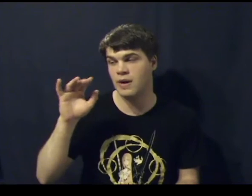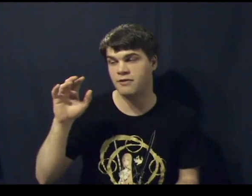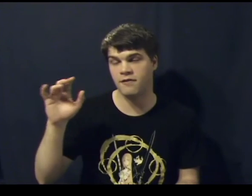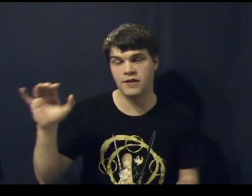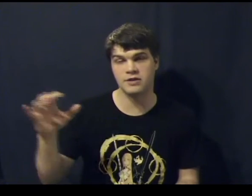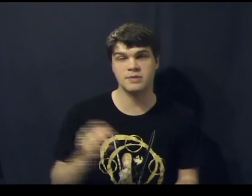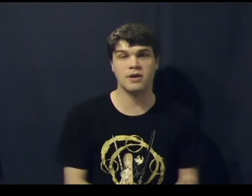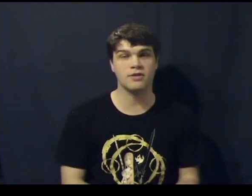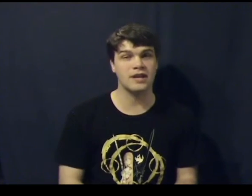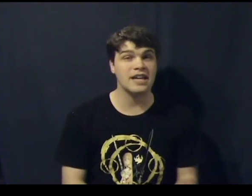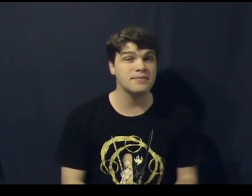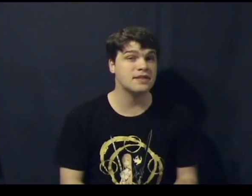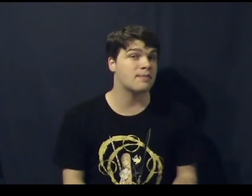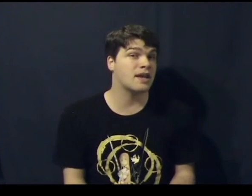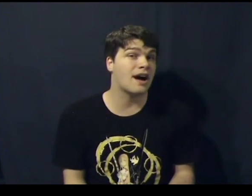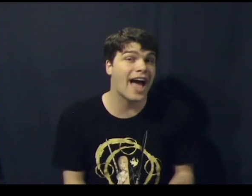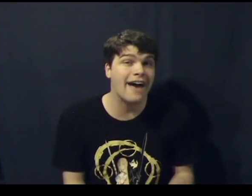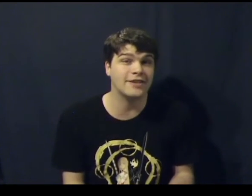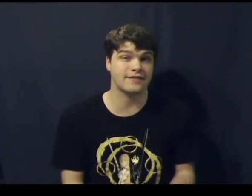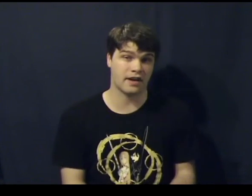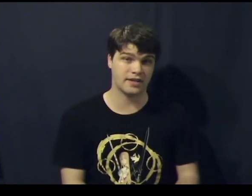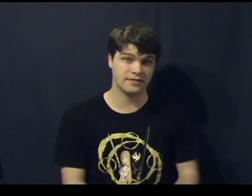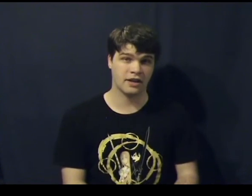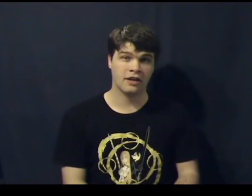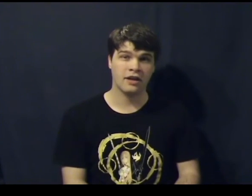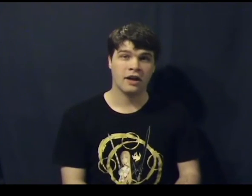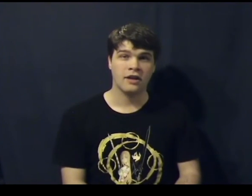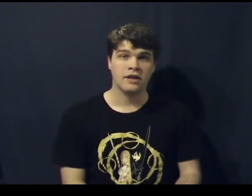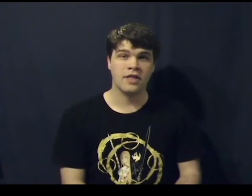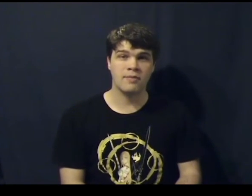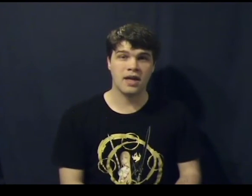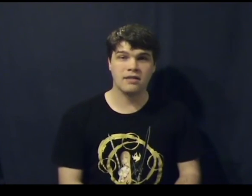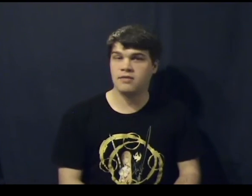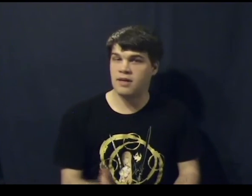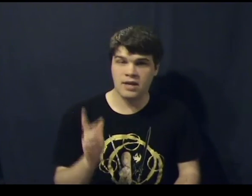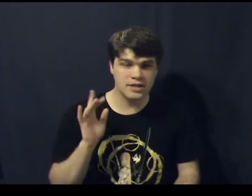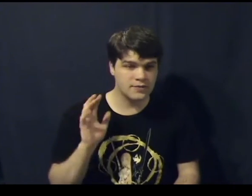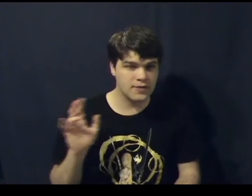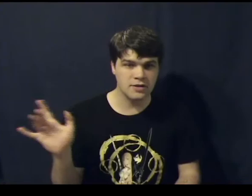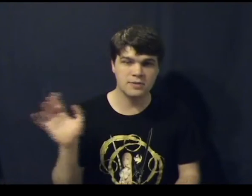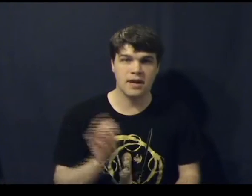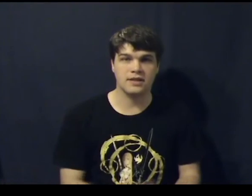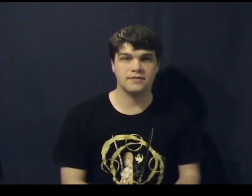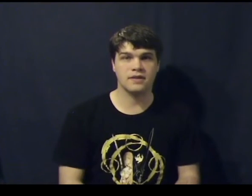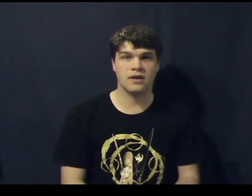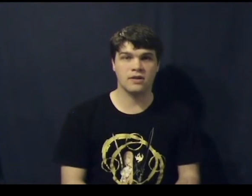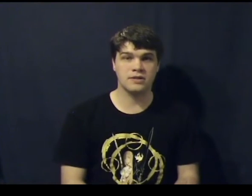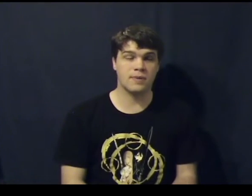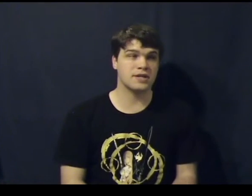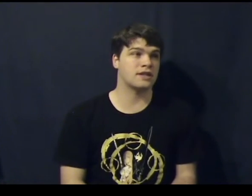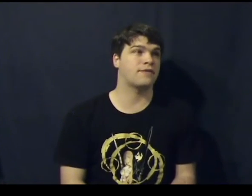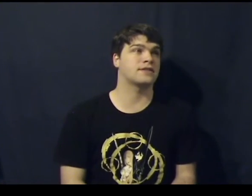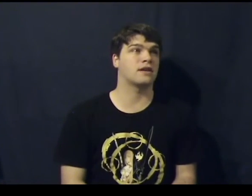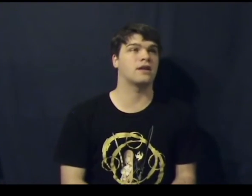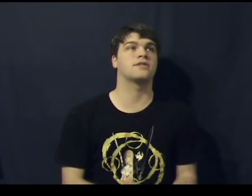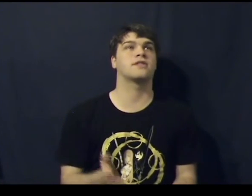fingerspell their names. They may not have a sign. They may just fingerspell it, especially if it's a .. sometimes